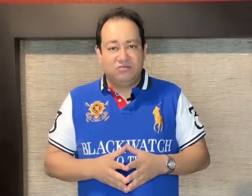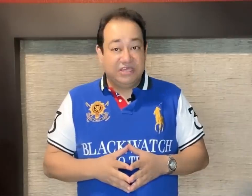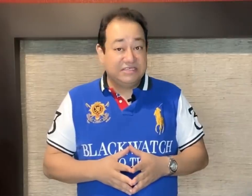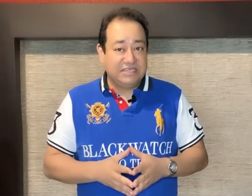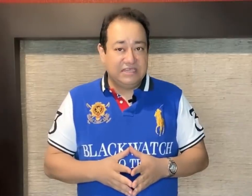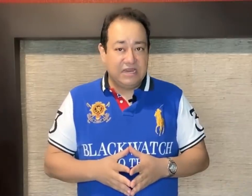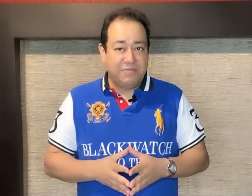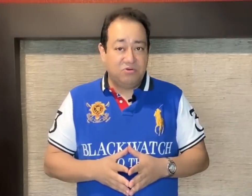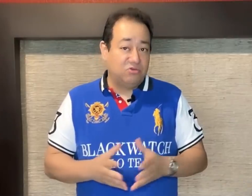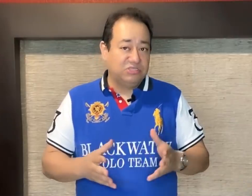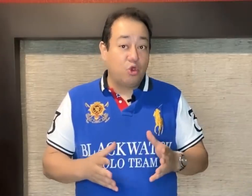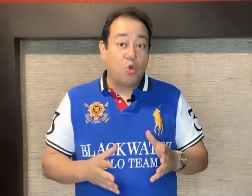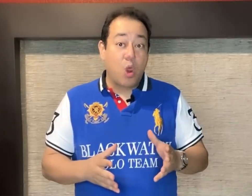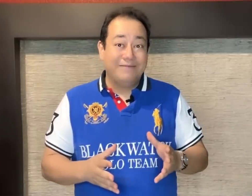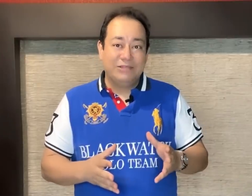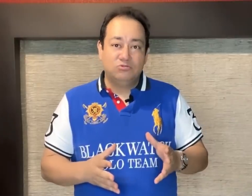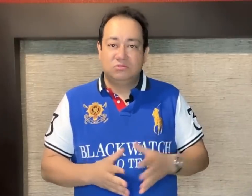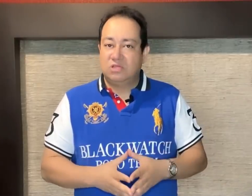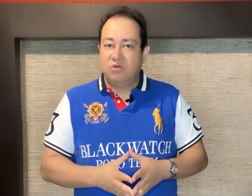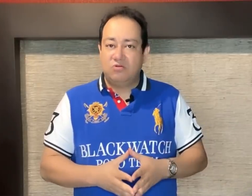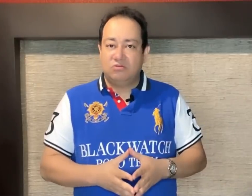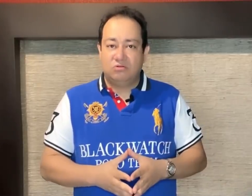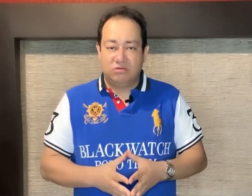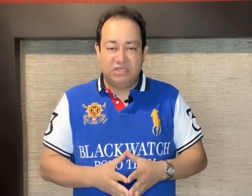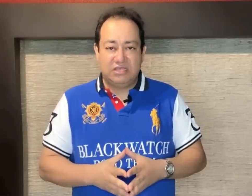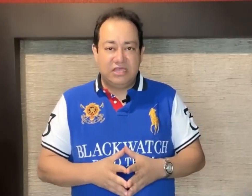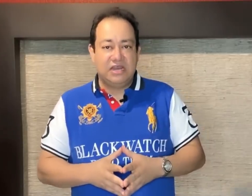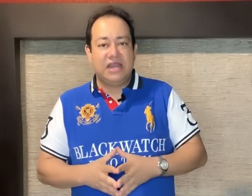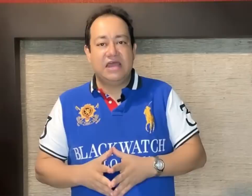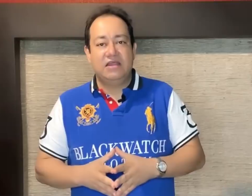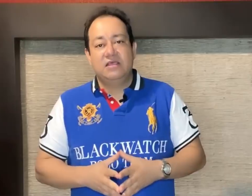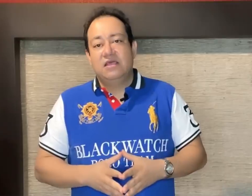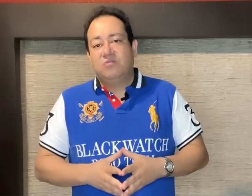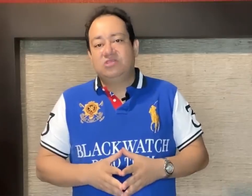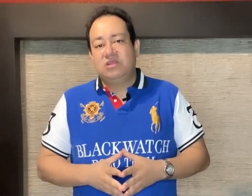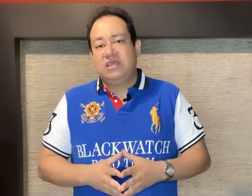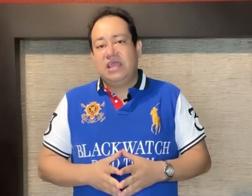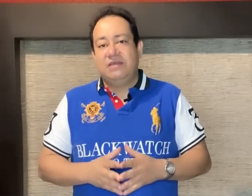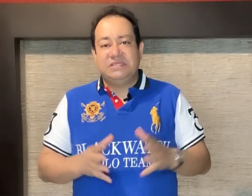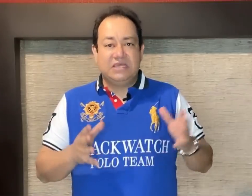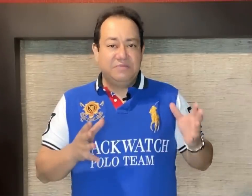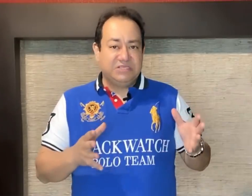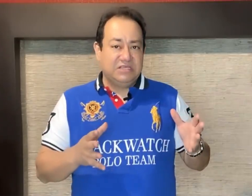sanitary for the newest that later removed from the channel so I chose the